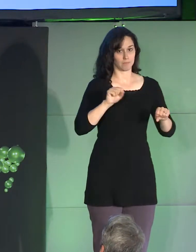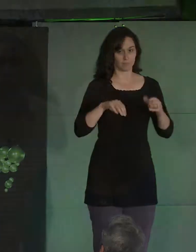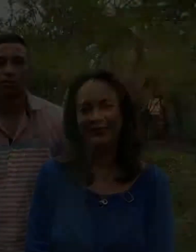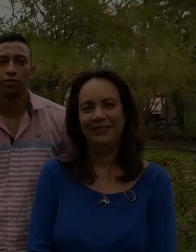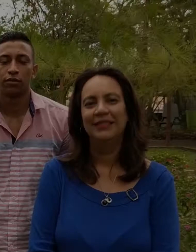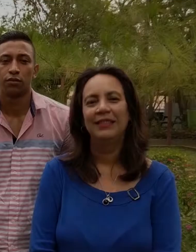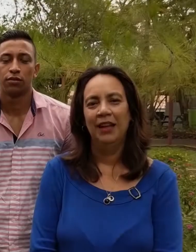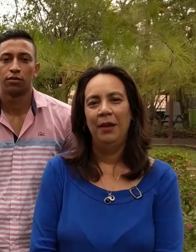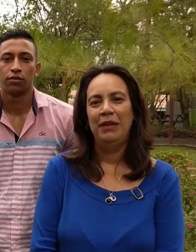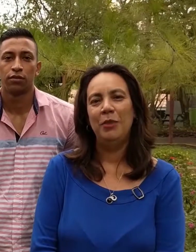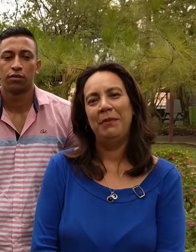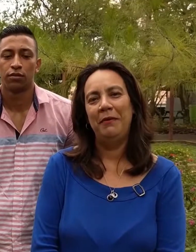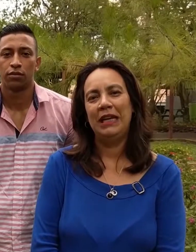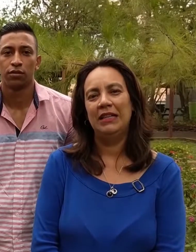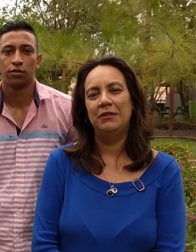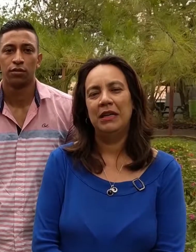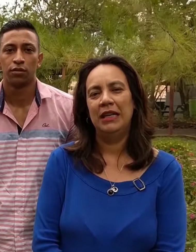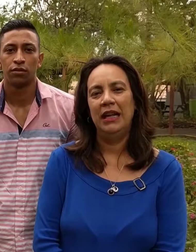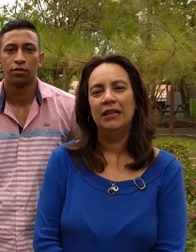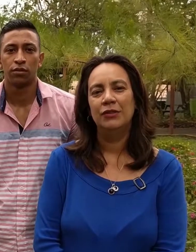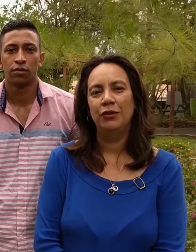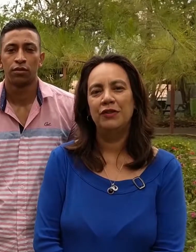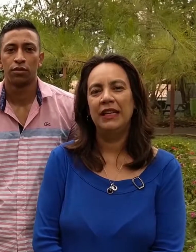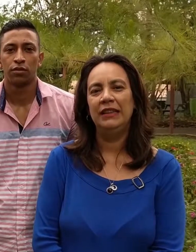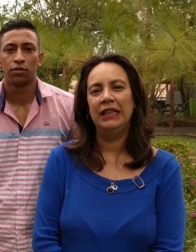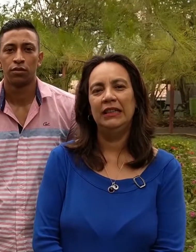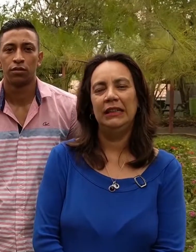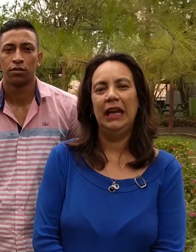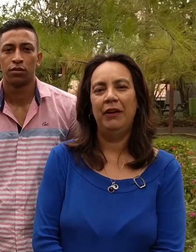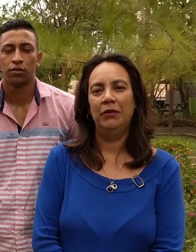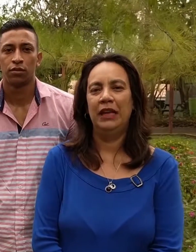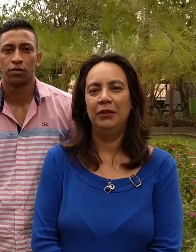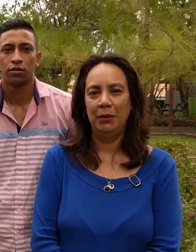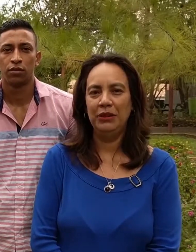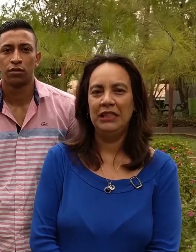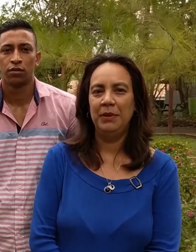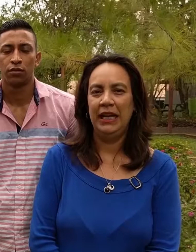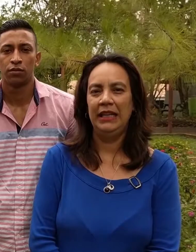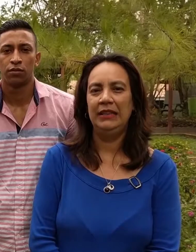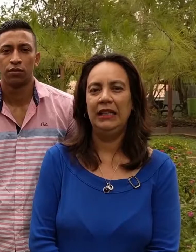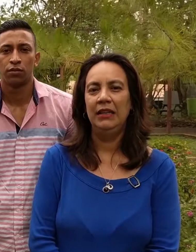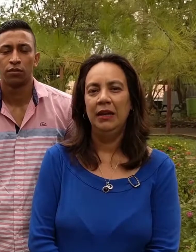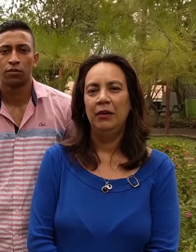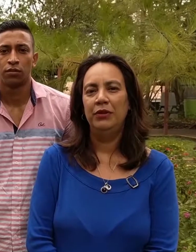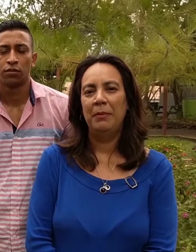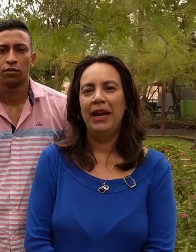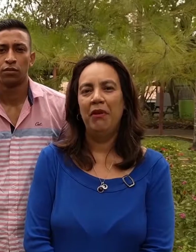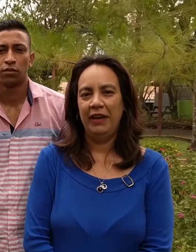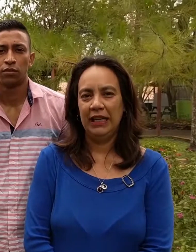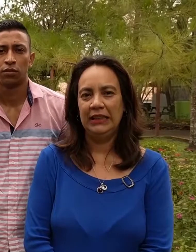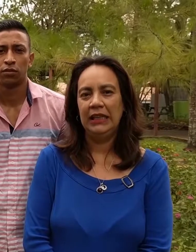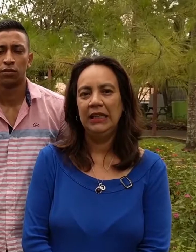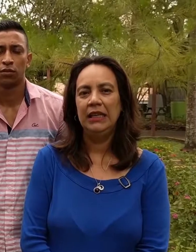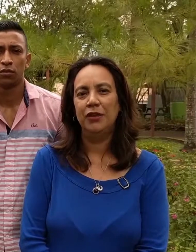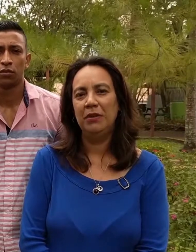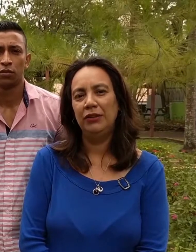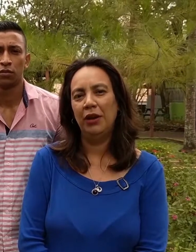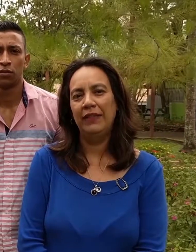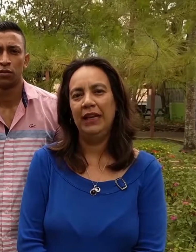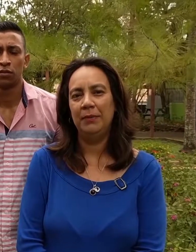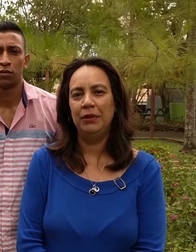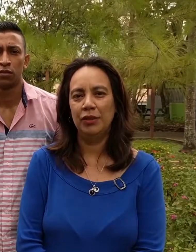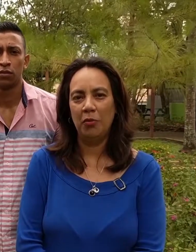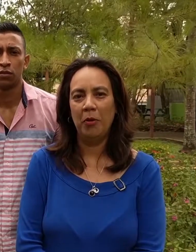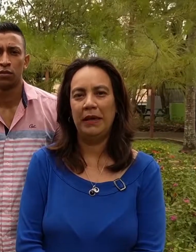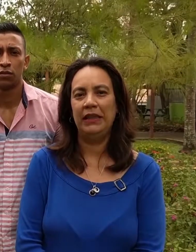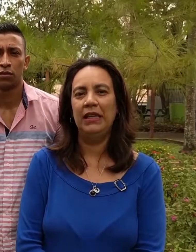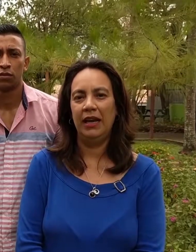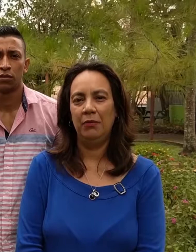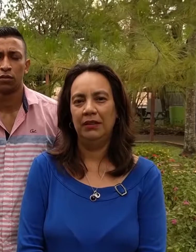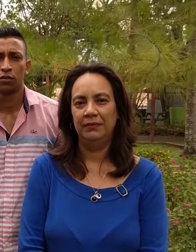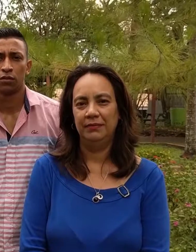[speaking spanish]